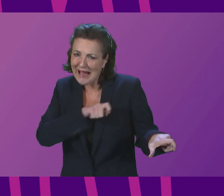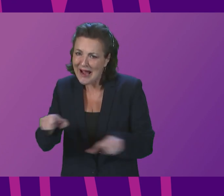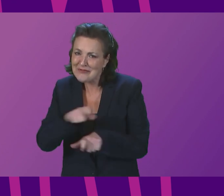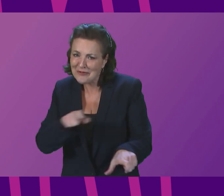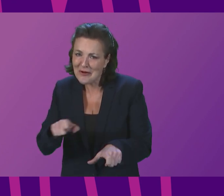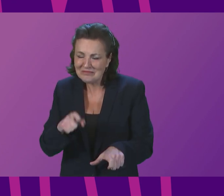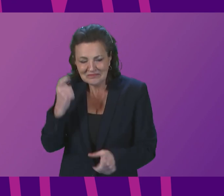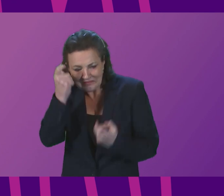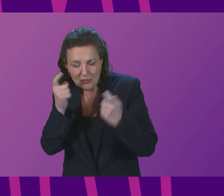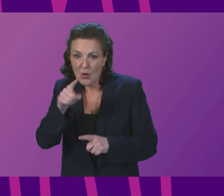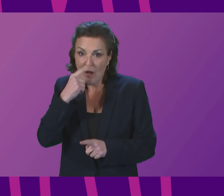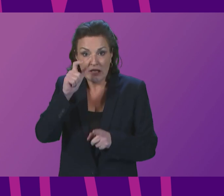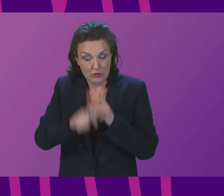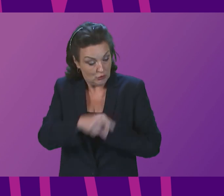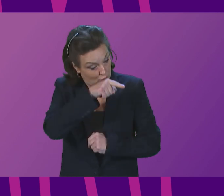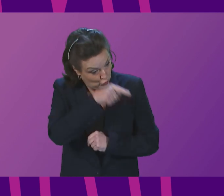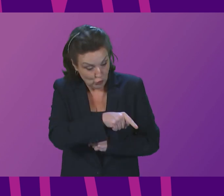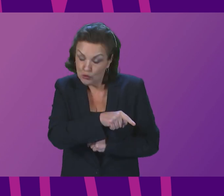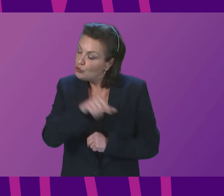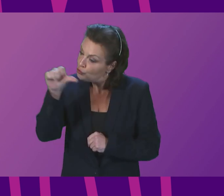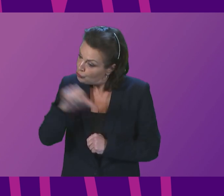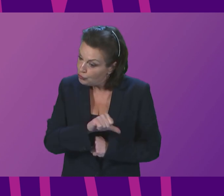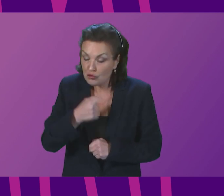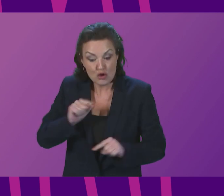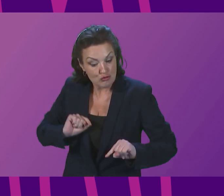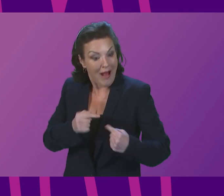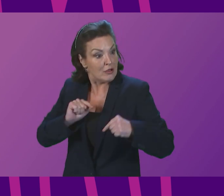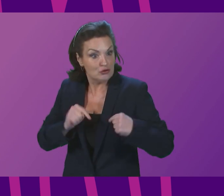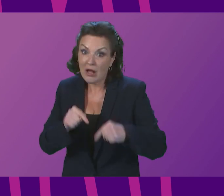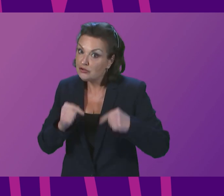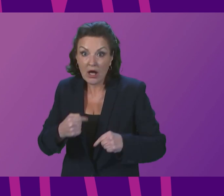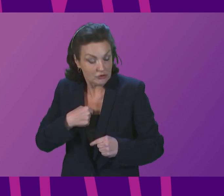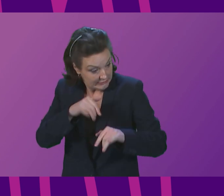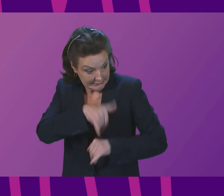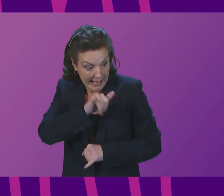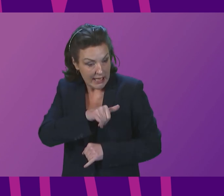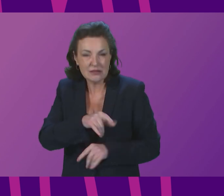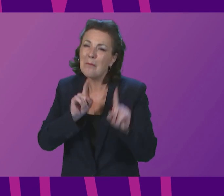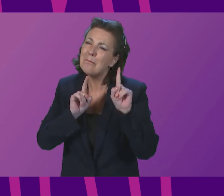Anas Sarwar is right to continue to press us to do more, but he would have more credibility